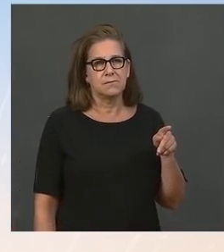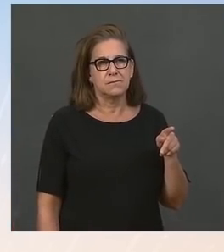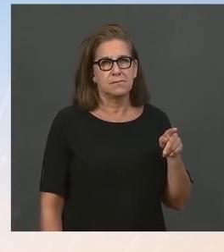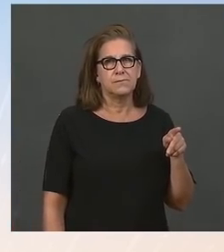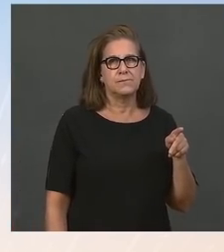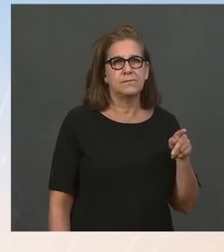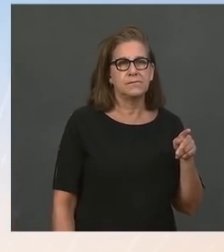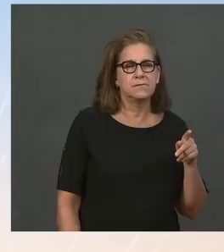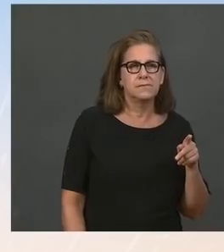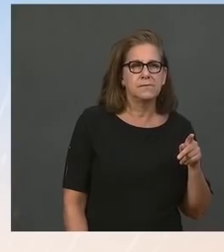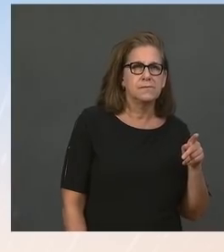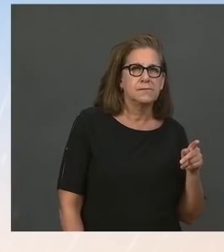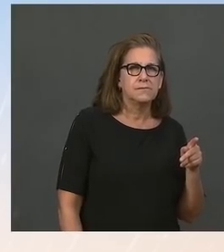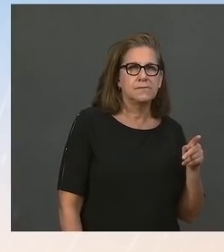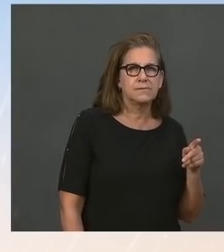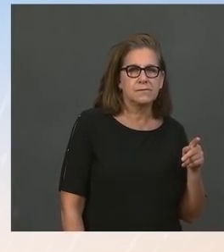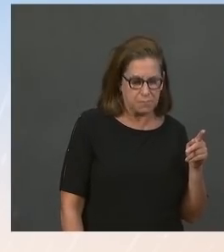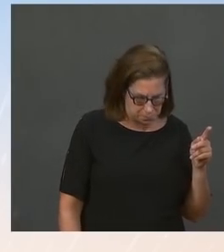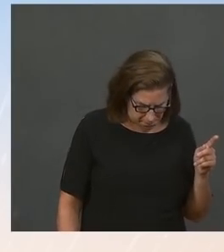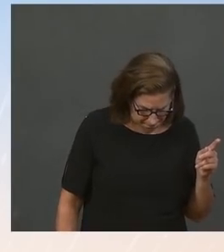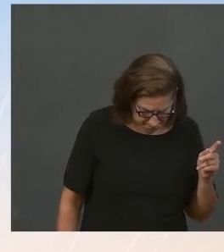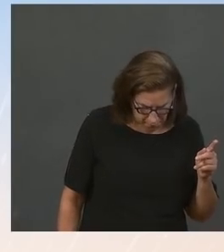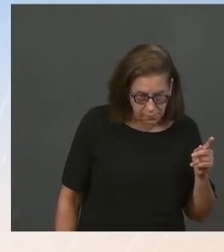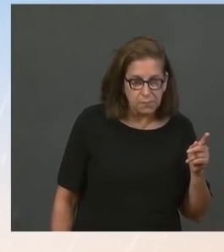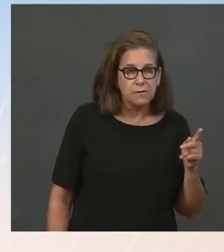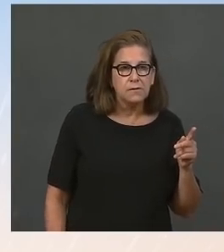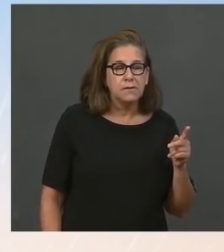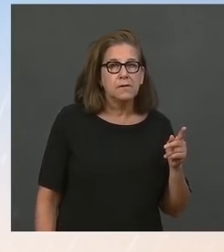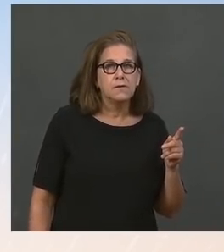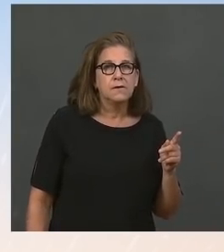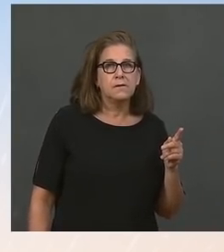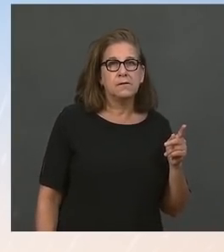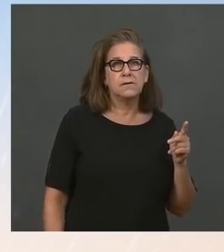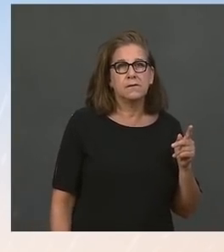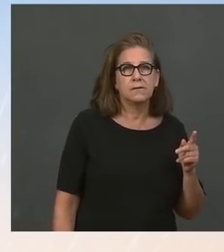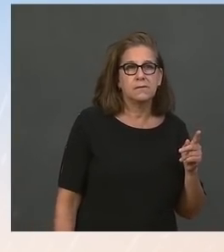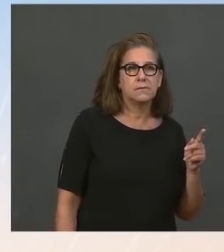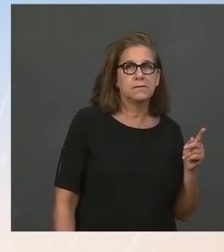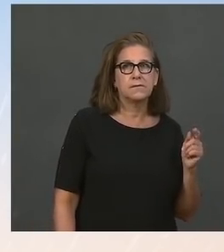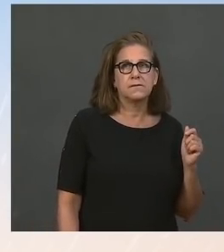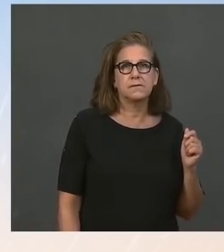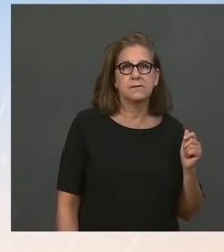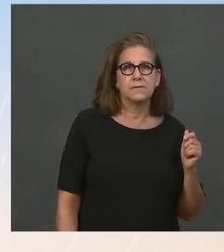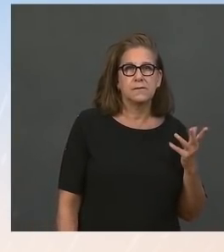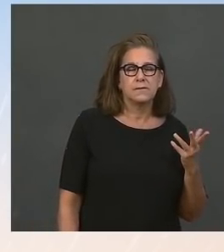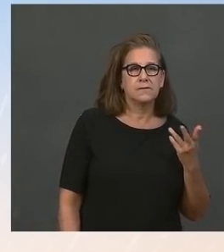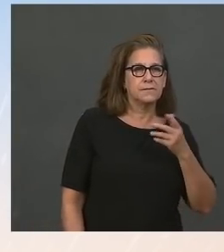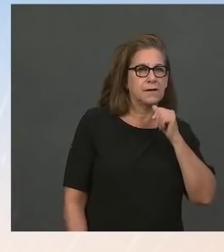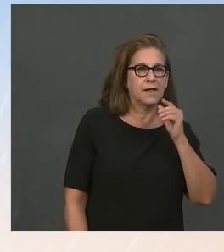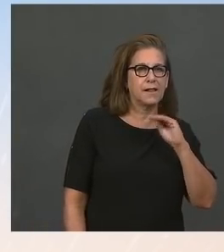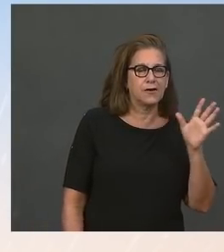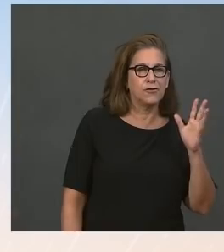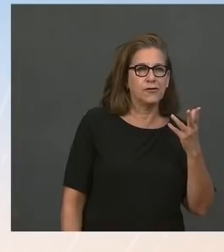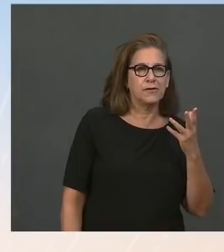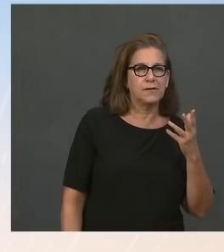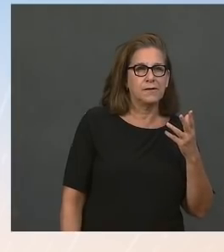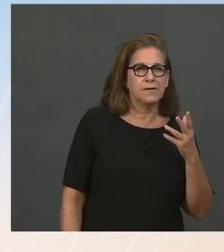which journalists get into these events. Is it first come, first served, or something else? Also, how long will this prescreening remain in place? Ms. Psaki: Well, we have --